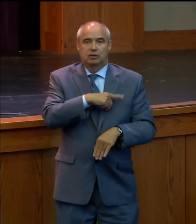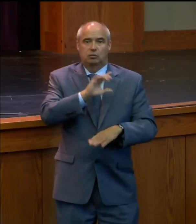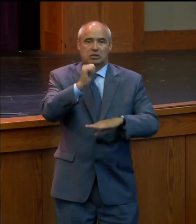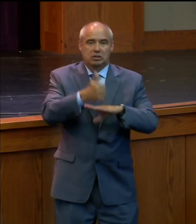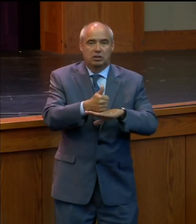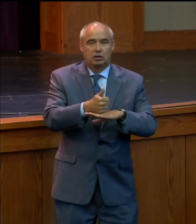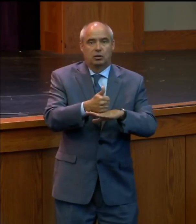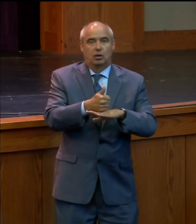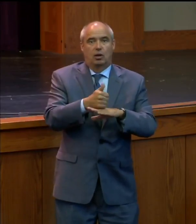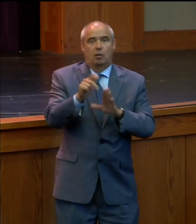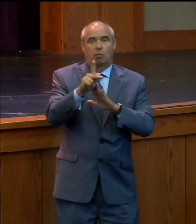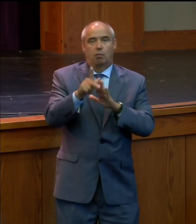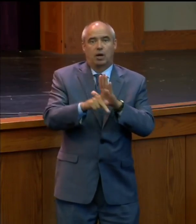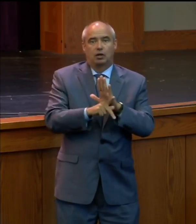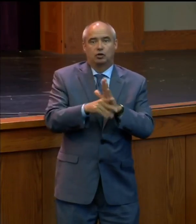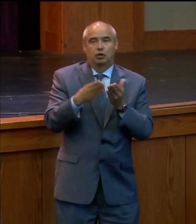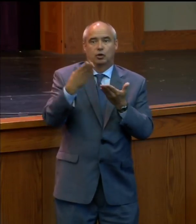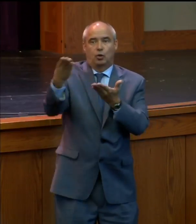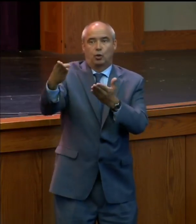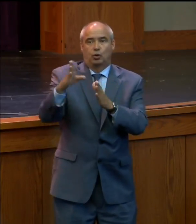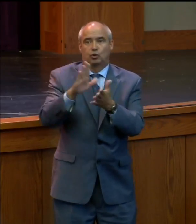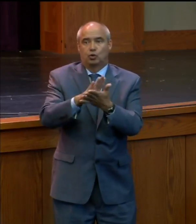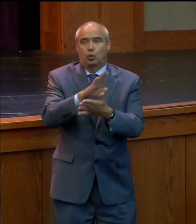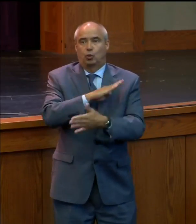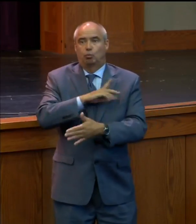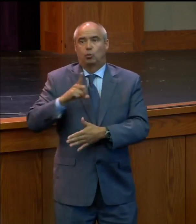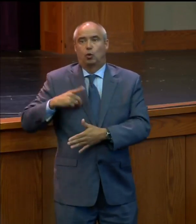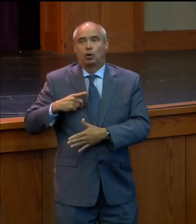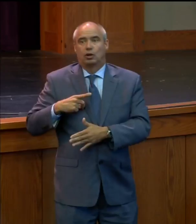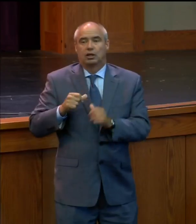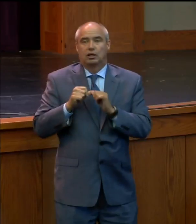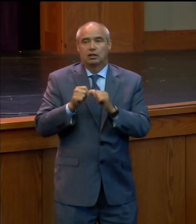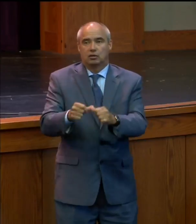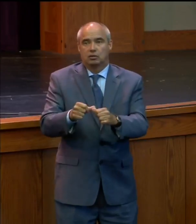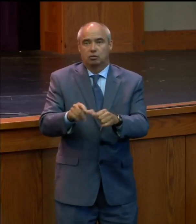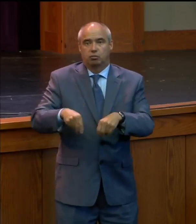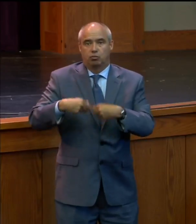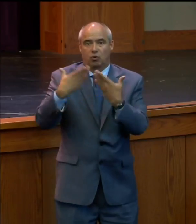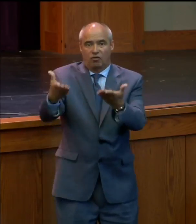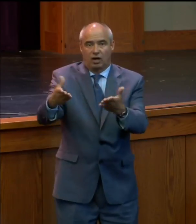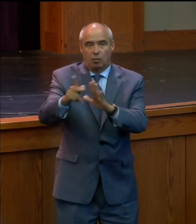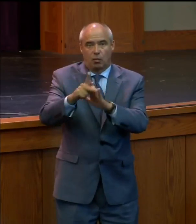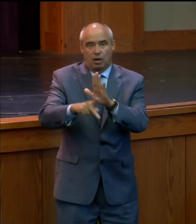POLICIES CAN GO TO THE SCHOOL BOARD. IF THAT CONTINUES, SAYING PROVIDED SUCH POLICIES WILL NOT